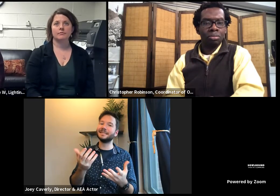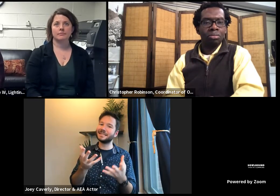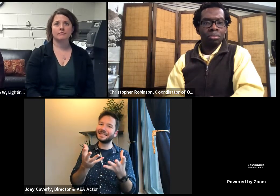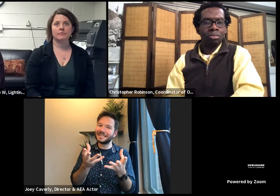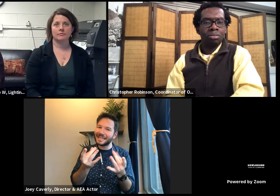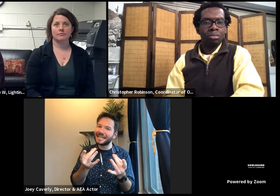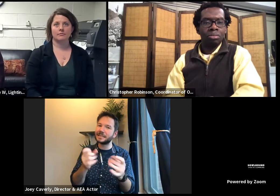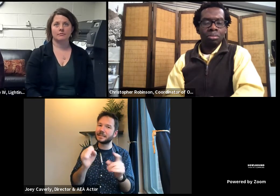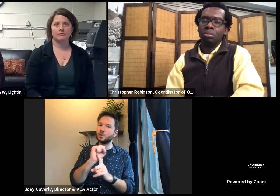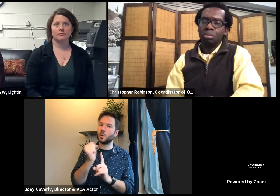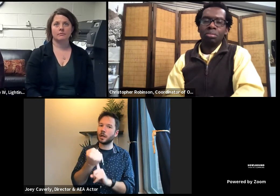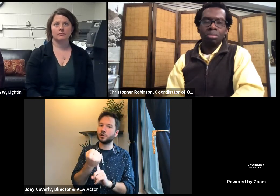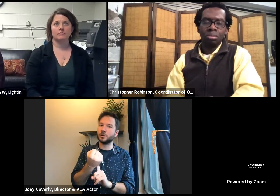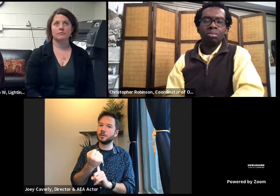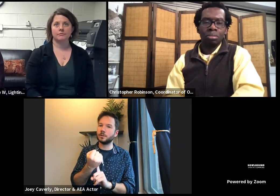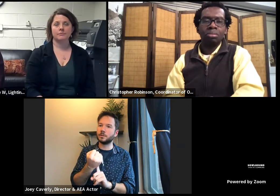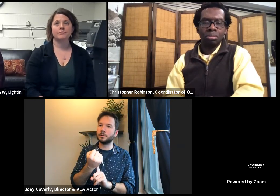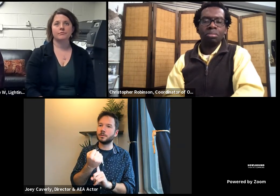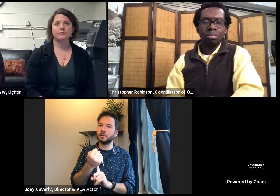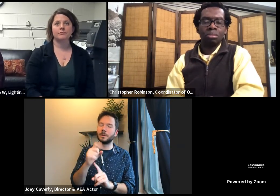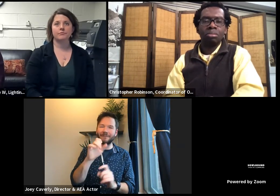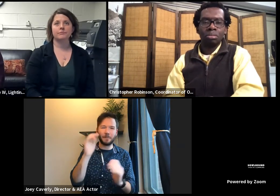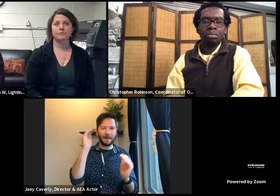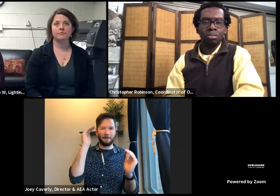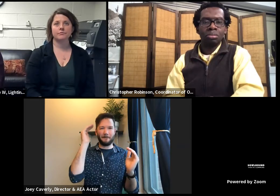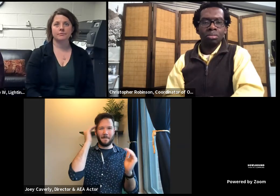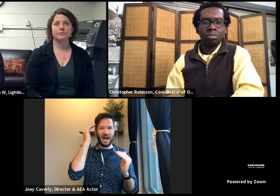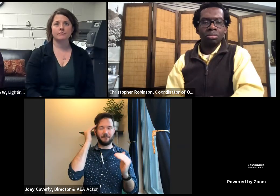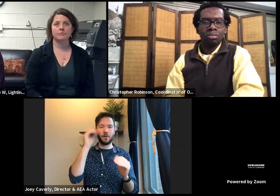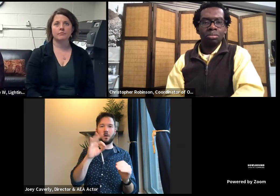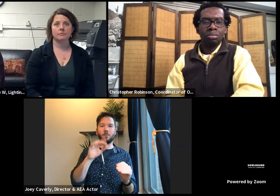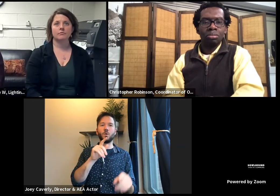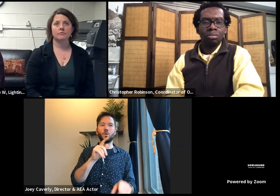If you have a hearing advocate in the room and you notice that they're starting to speak for the deaf people,